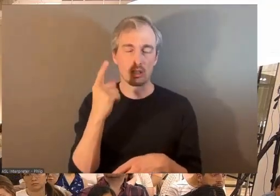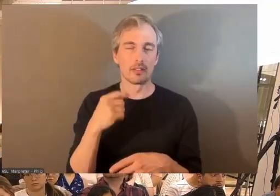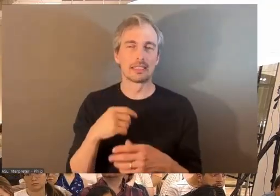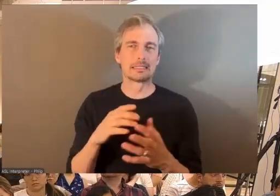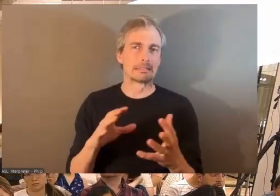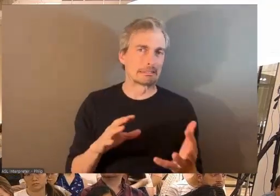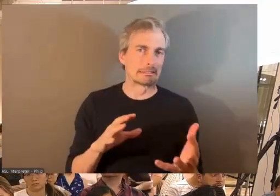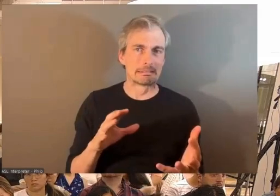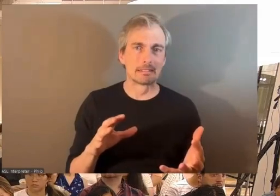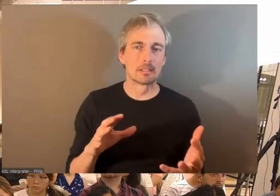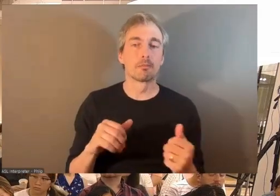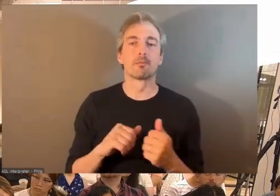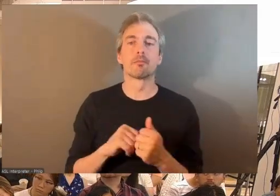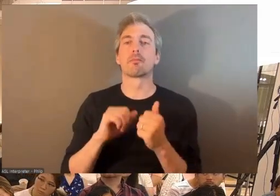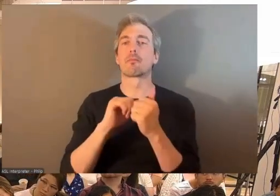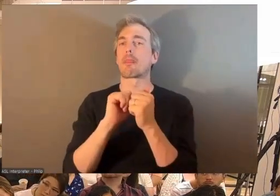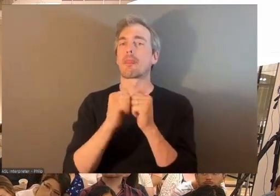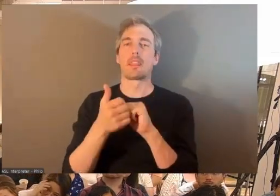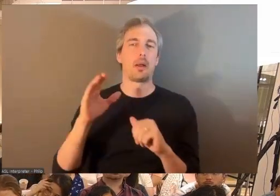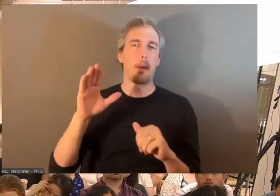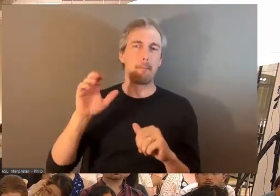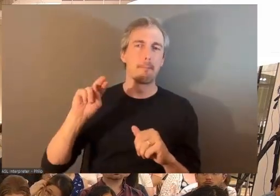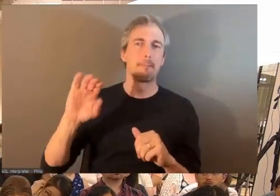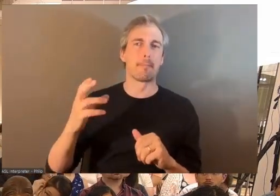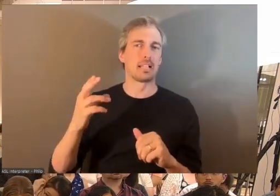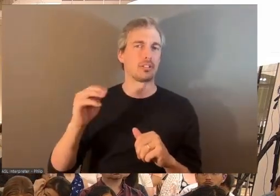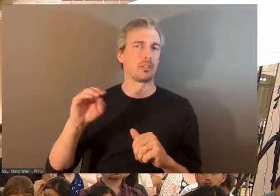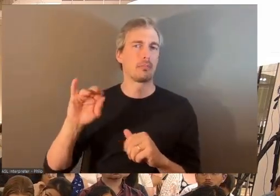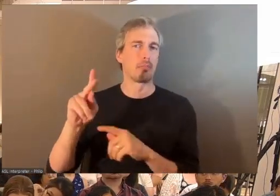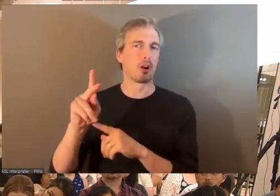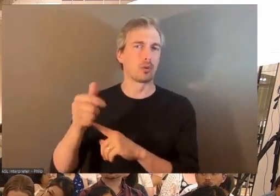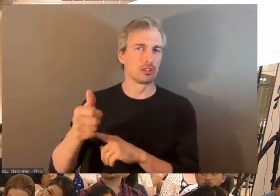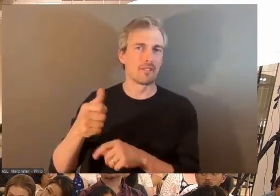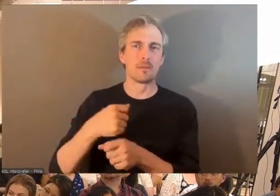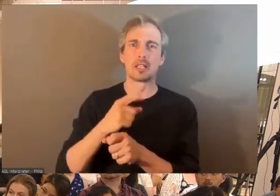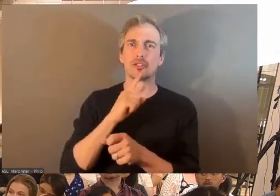chamber, or principles that you've seen, that could help us make sure that we're